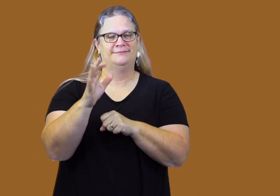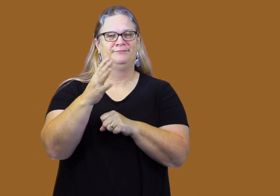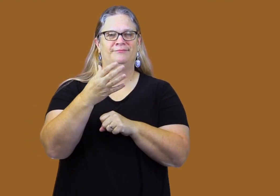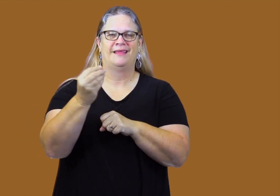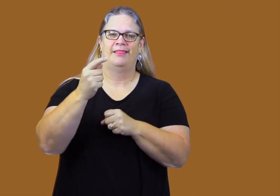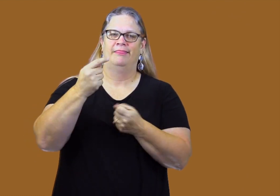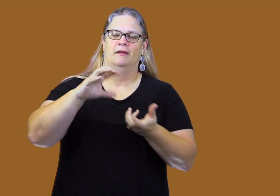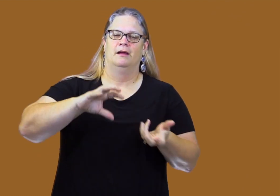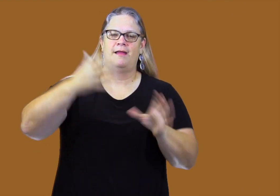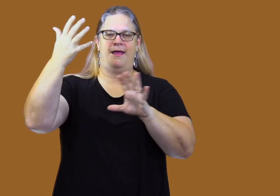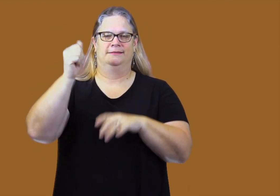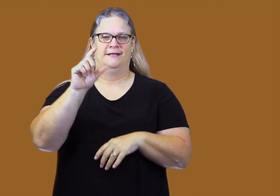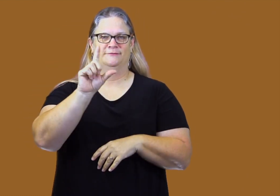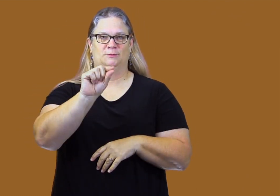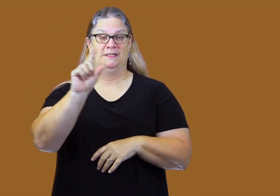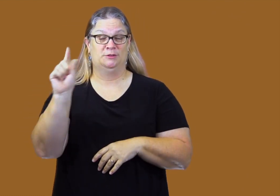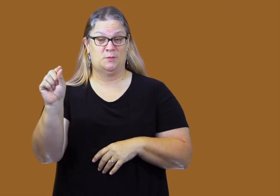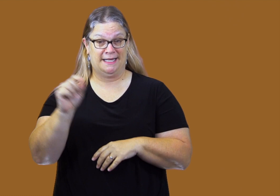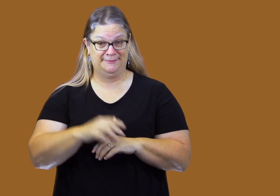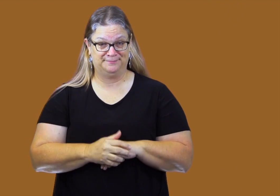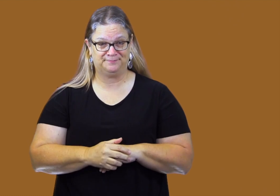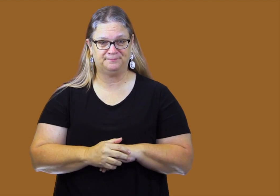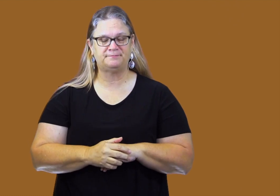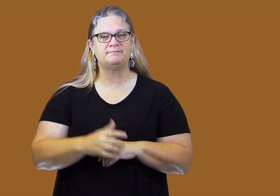of COVID-19 and the chaos of 2020.